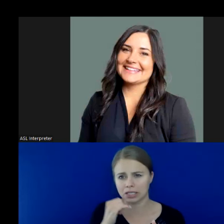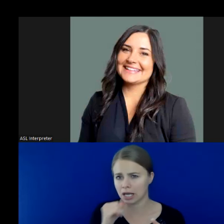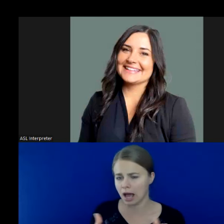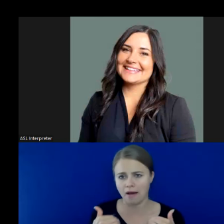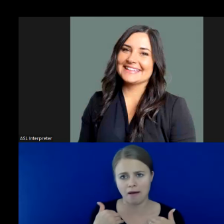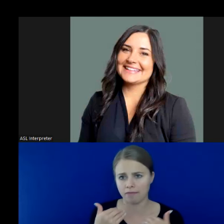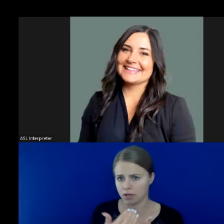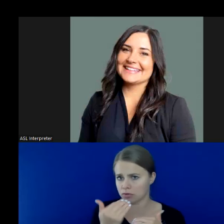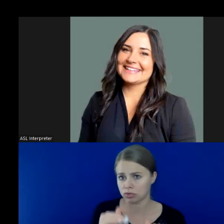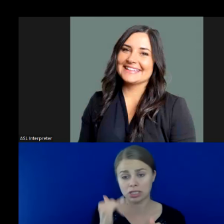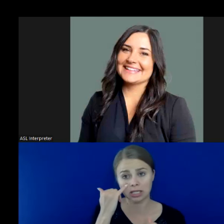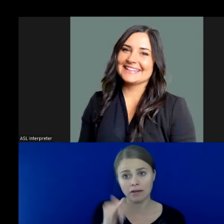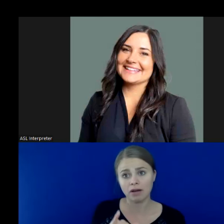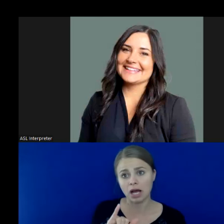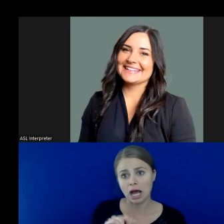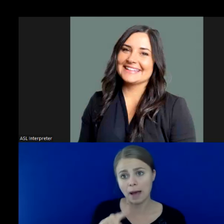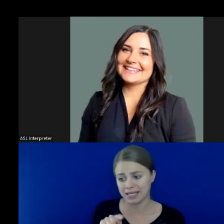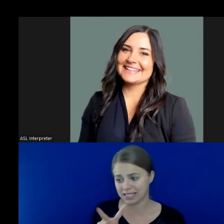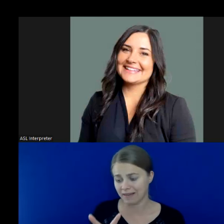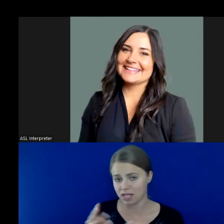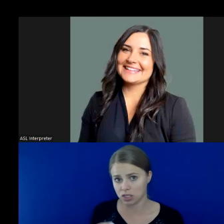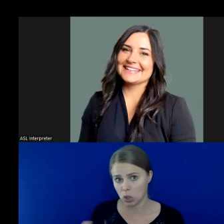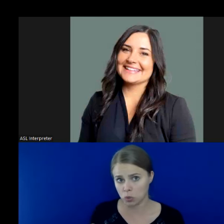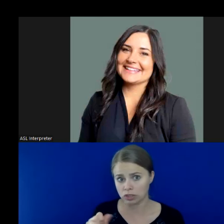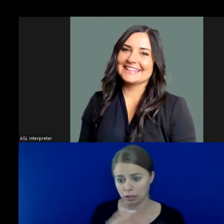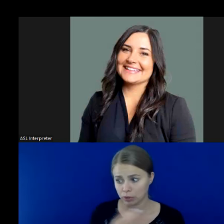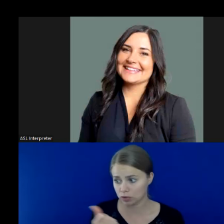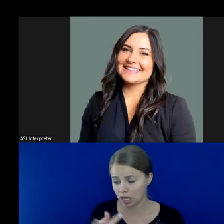If this IPTV solution can by used anywhere, from anywhere,